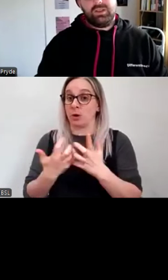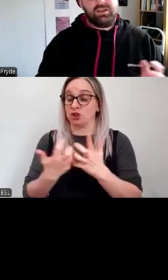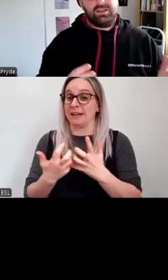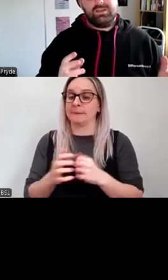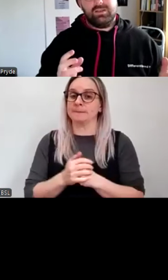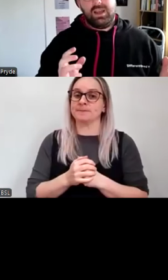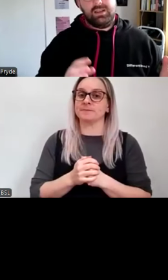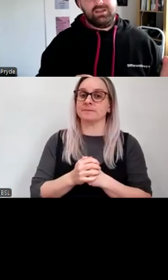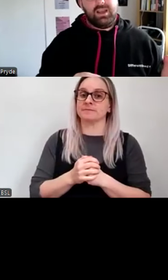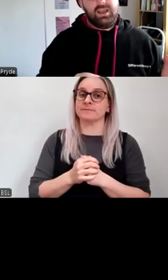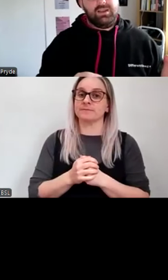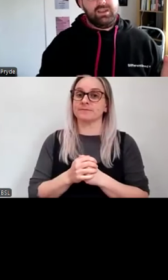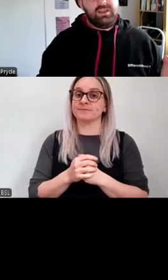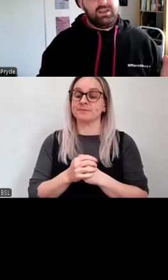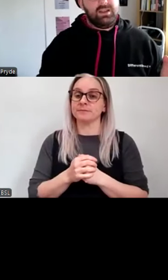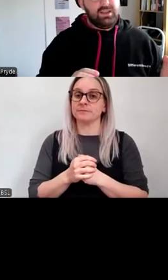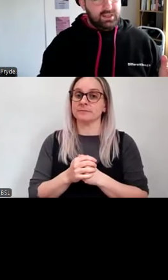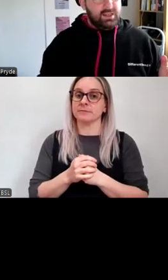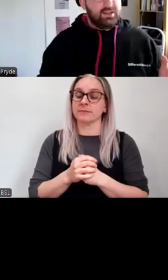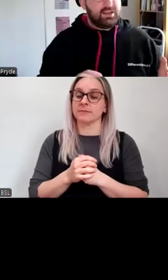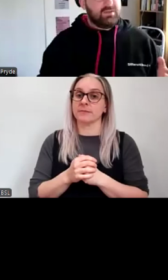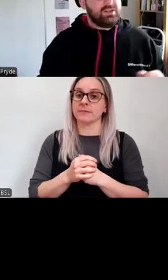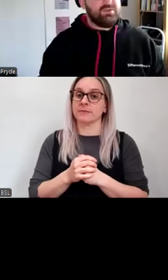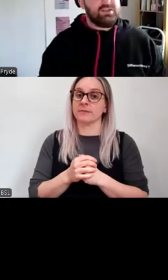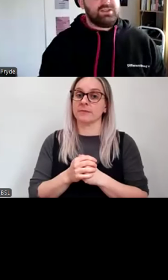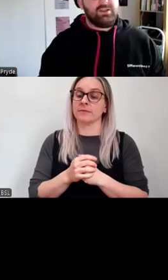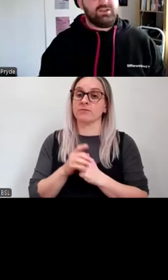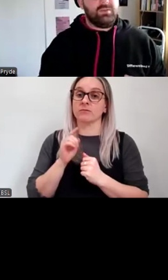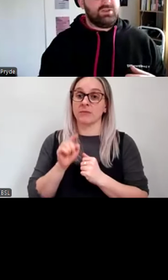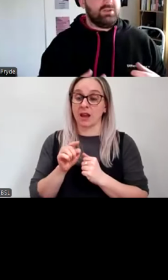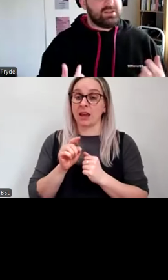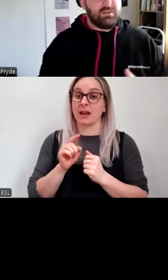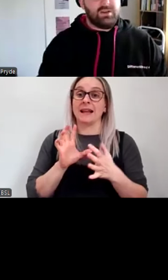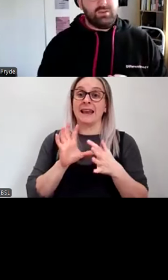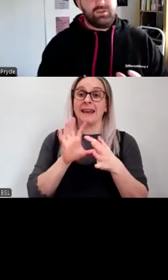There's links and the resources section which should be sent around,